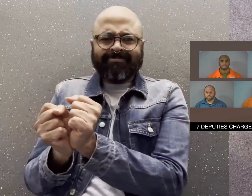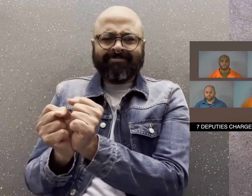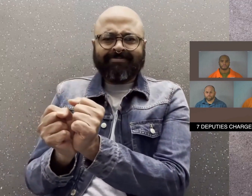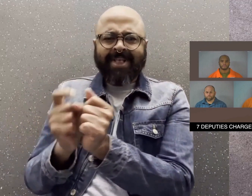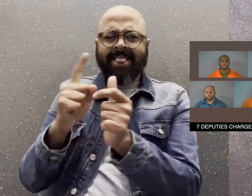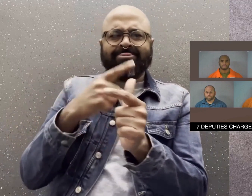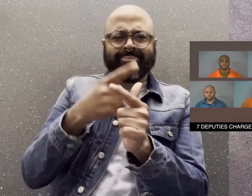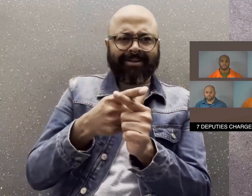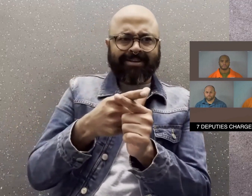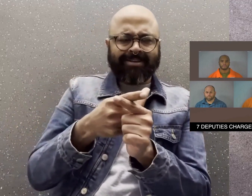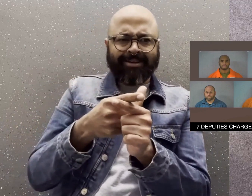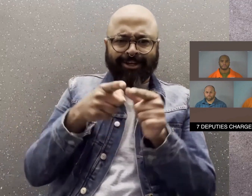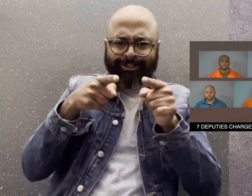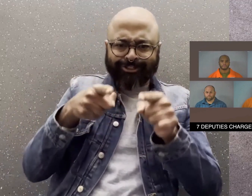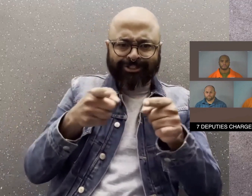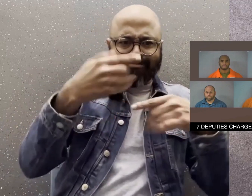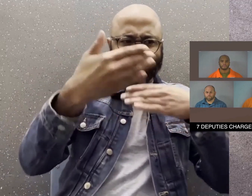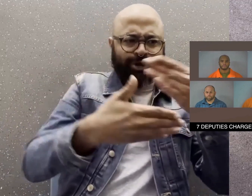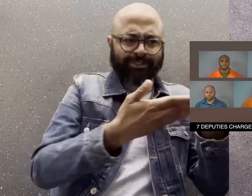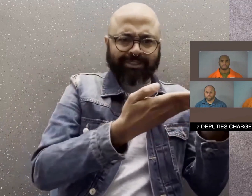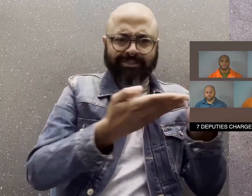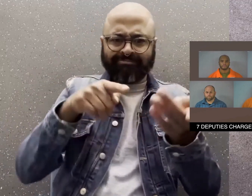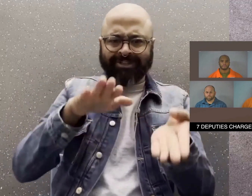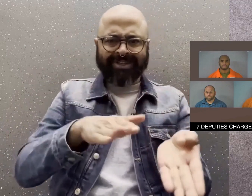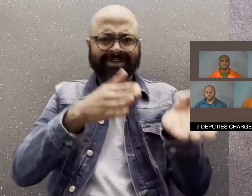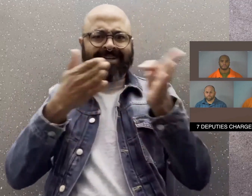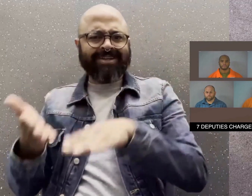And eventually died during the process.